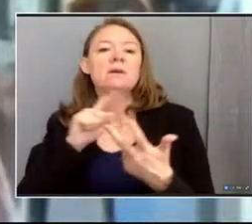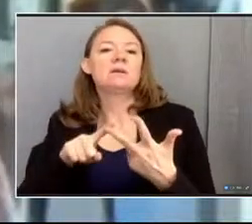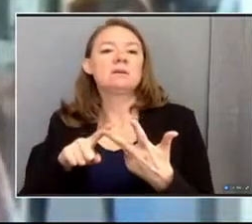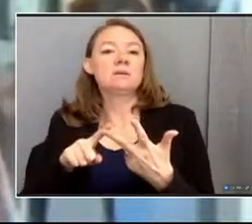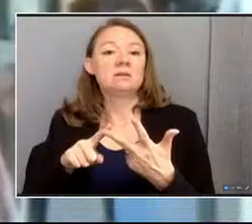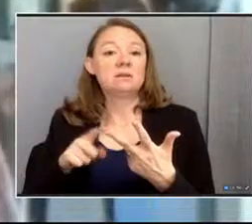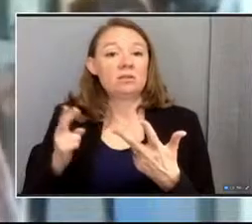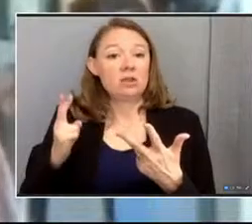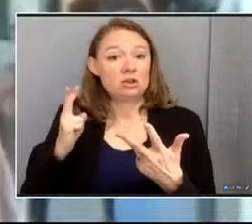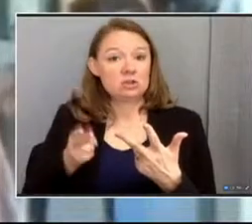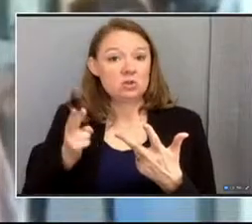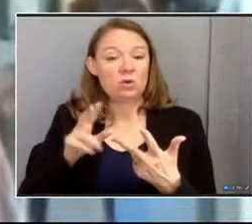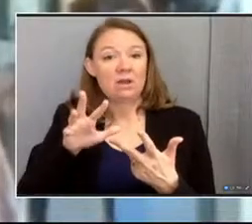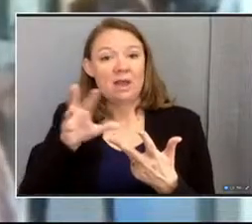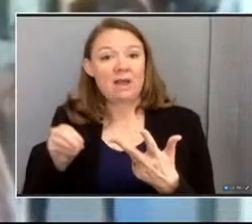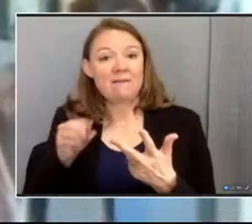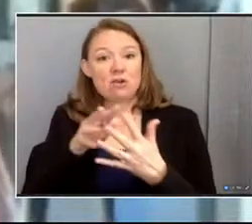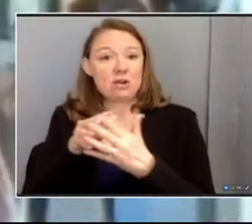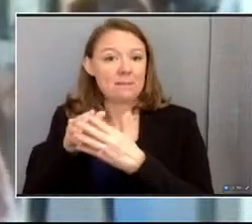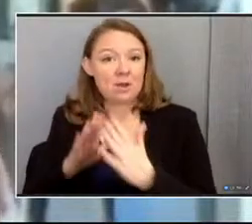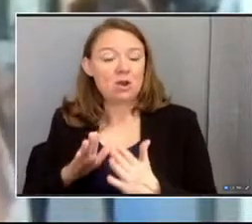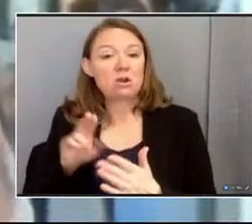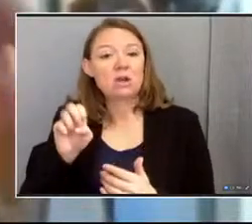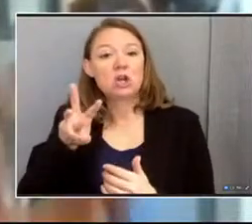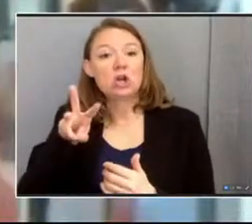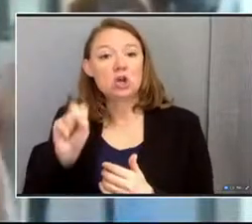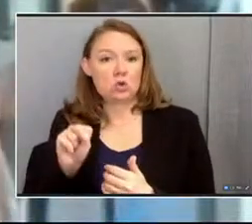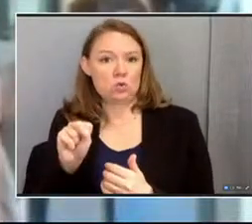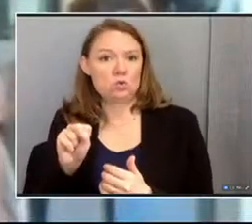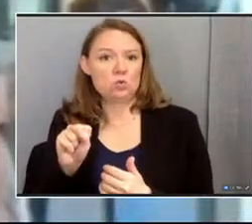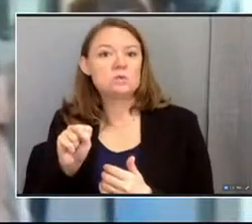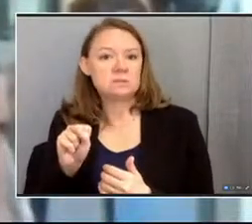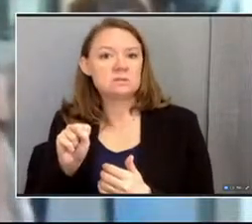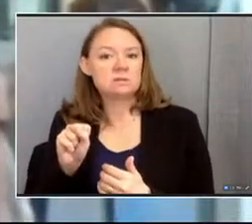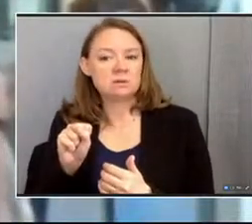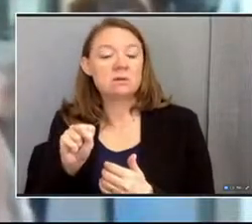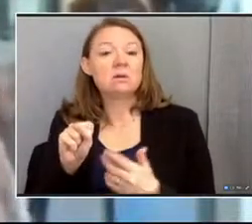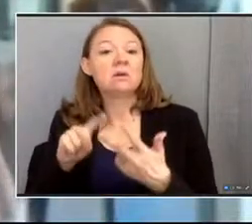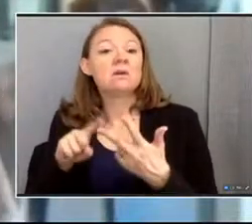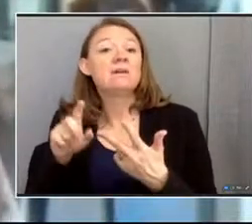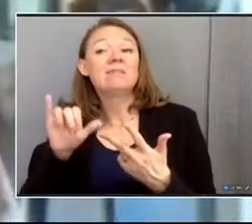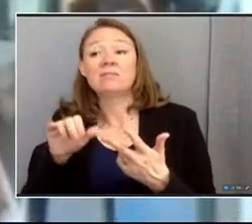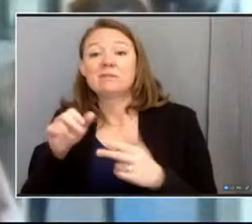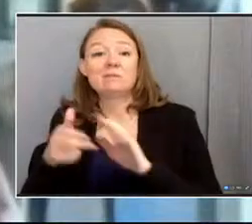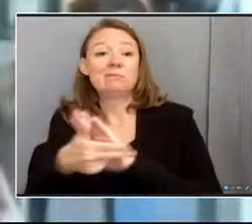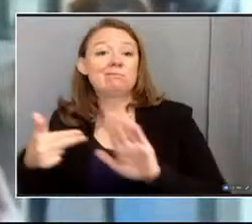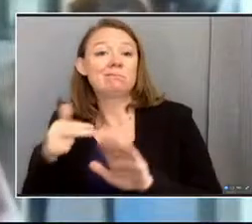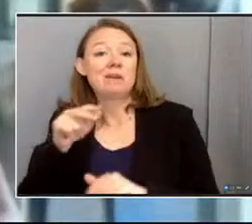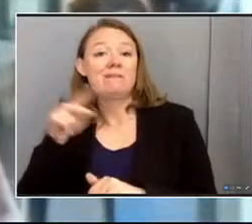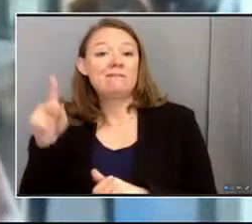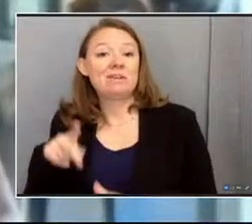publication the Philadelphia Tribune. All of these people came together to try to help support,